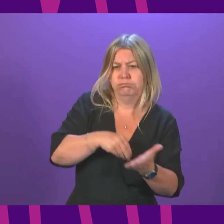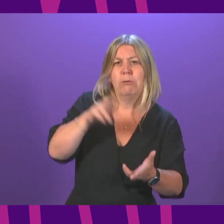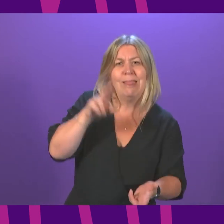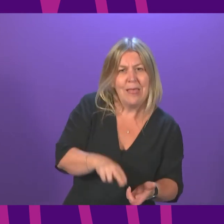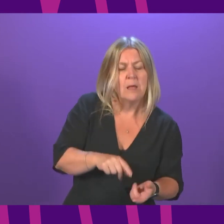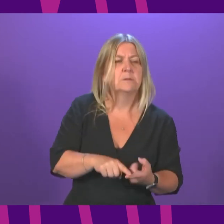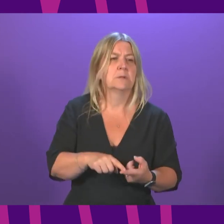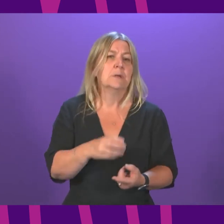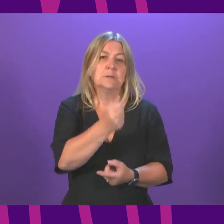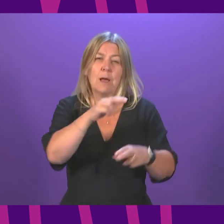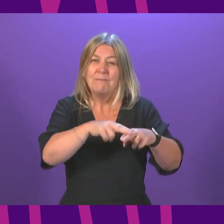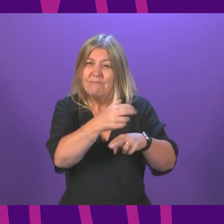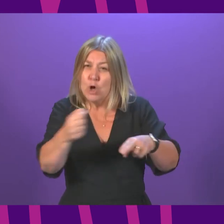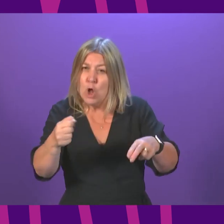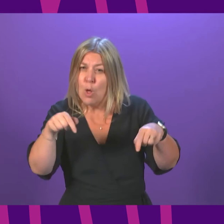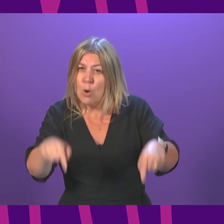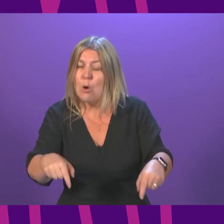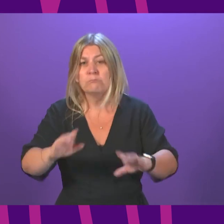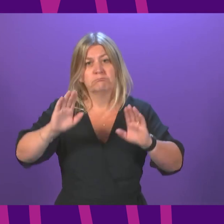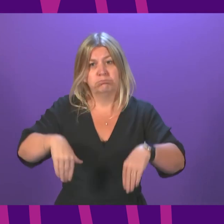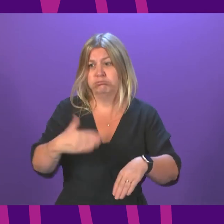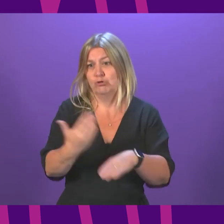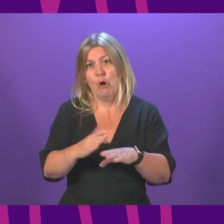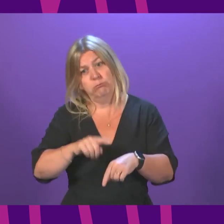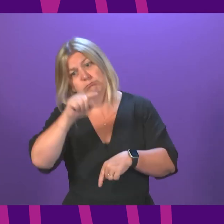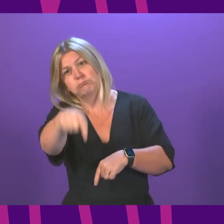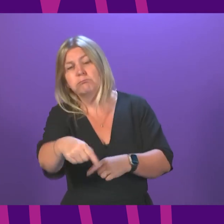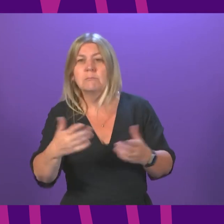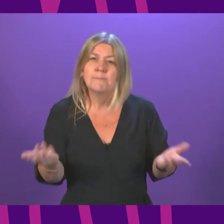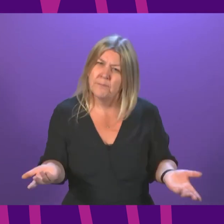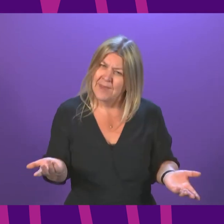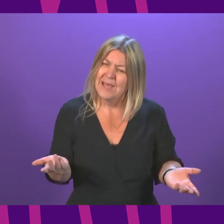far from ideal—but it is necessary to ensure that we put the right protections in place